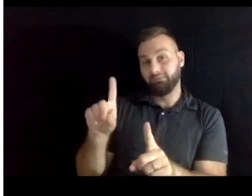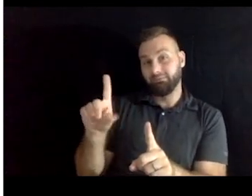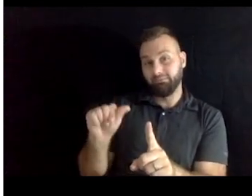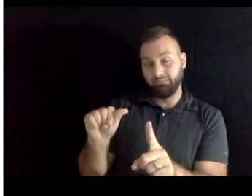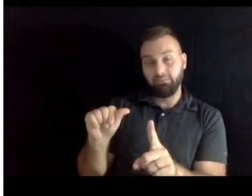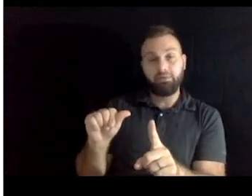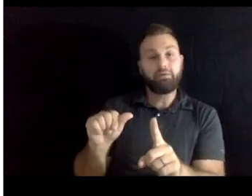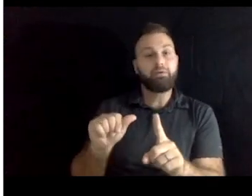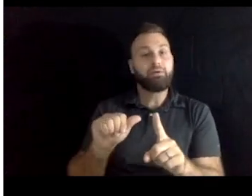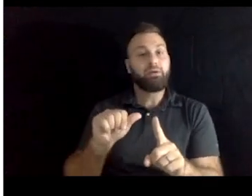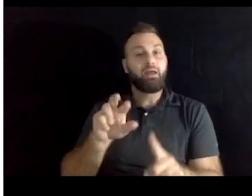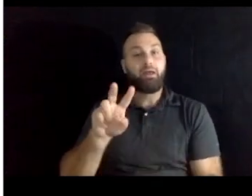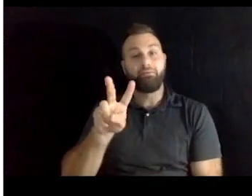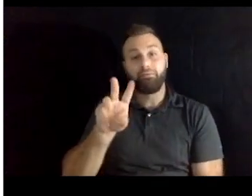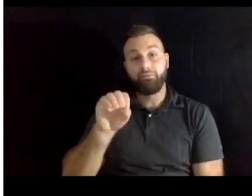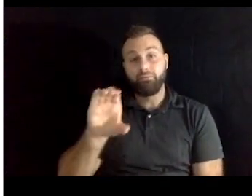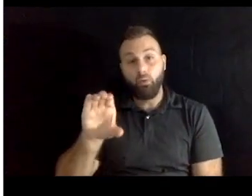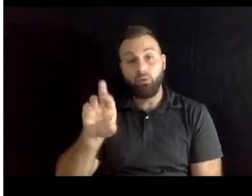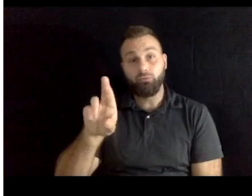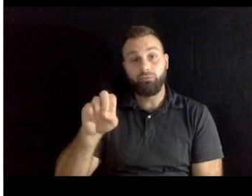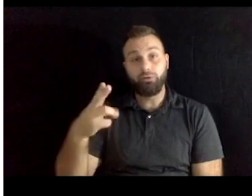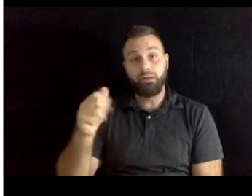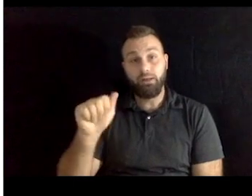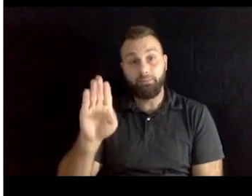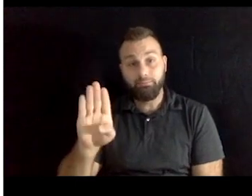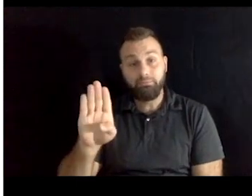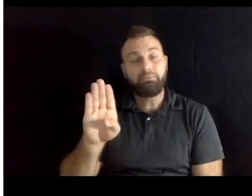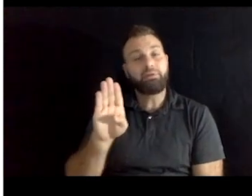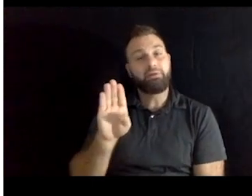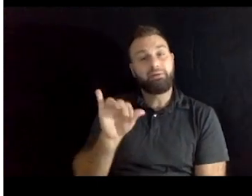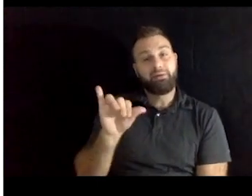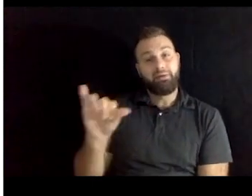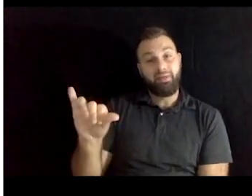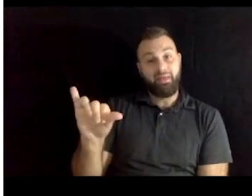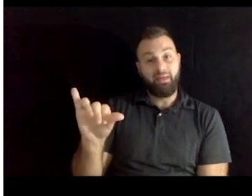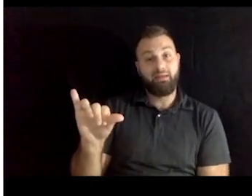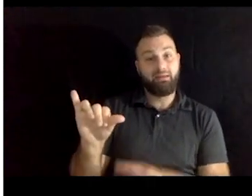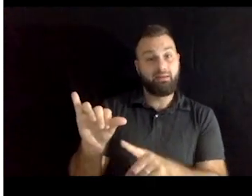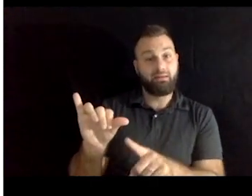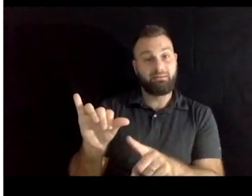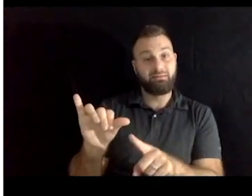rehabilitation now, vocational rehabilitation believe it or not actually dates back to